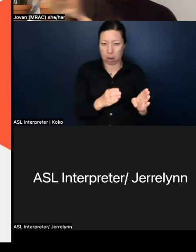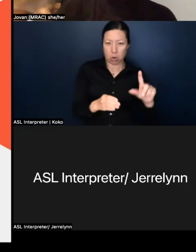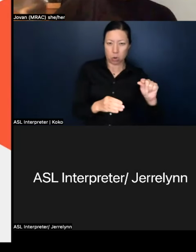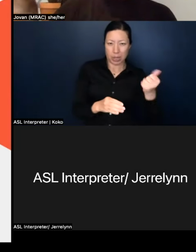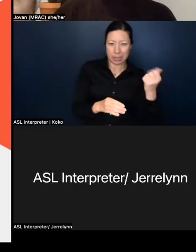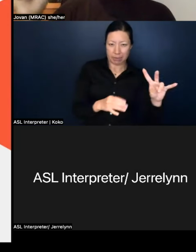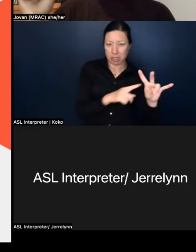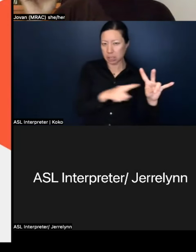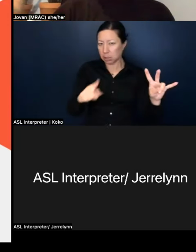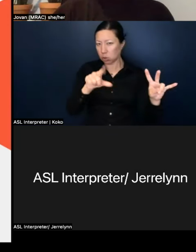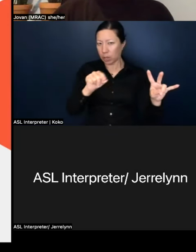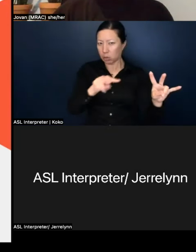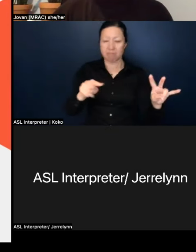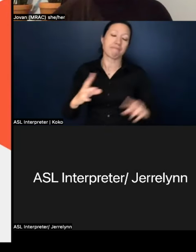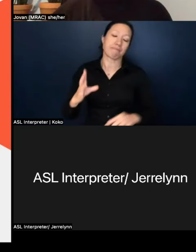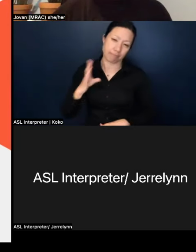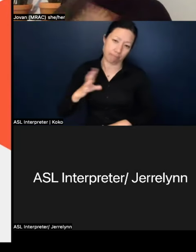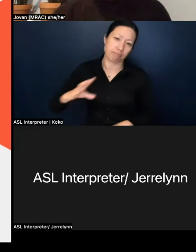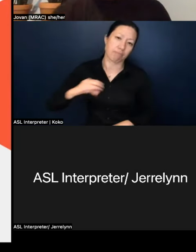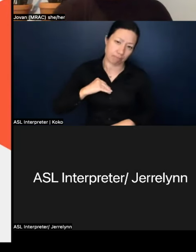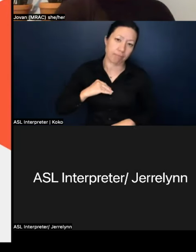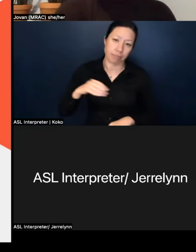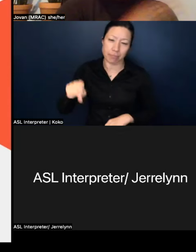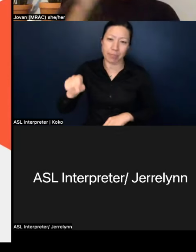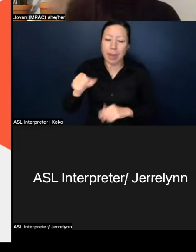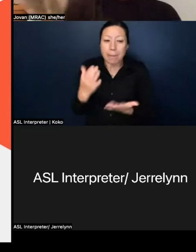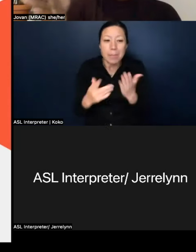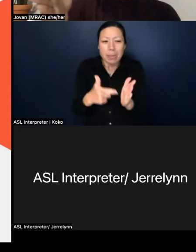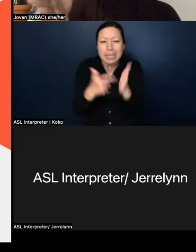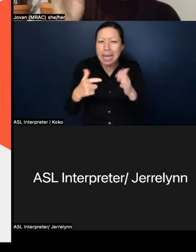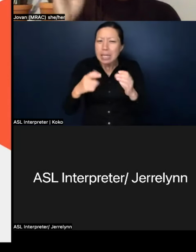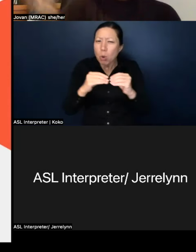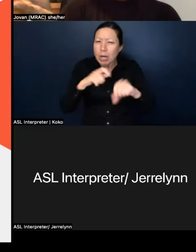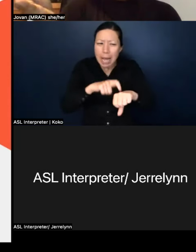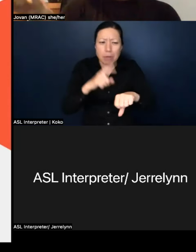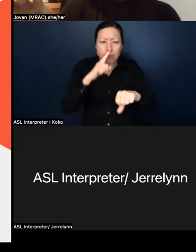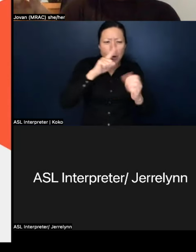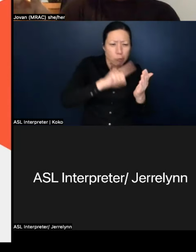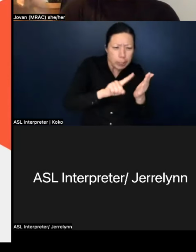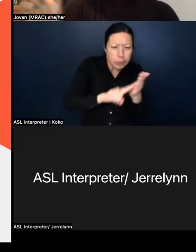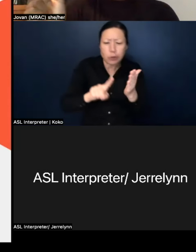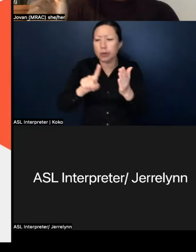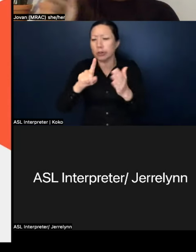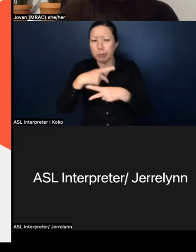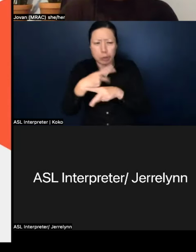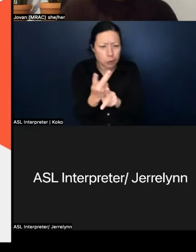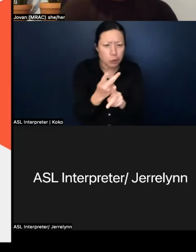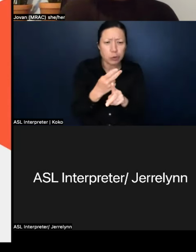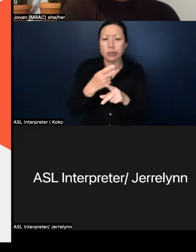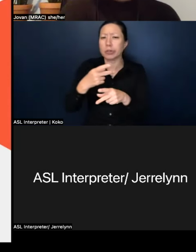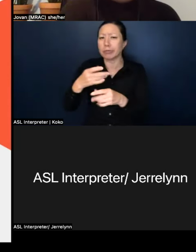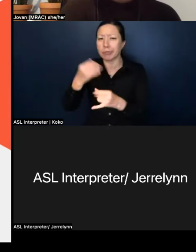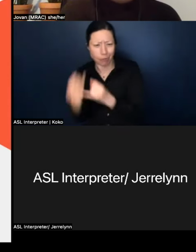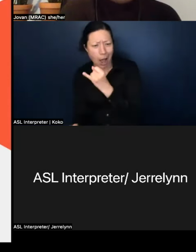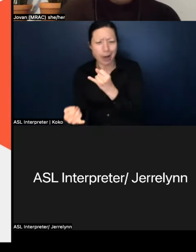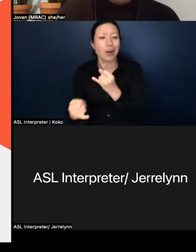research, produce, and create the final product. That's fine, we just wanna know. When was it completed, is usually the date that we go by.